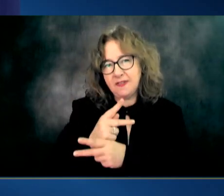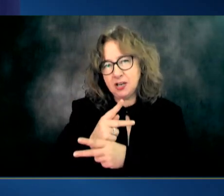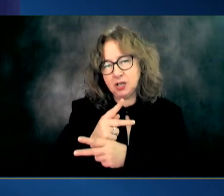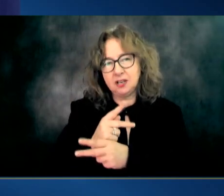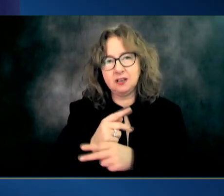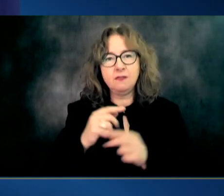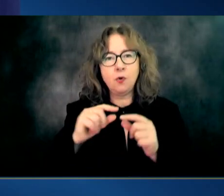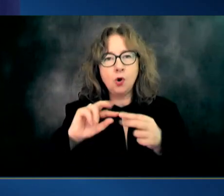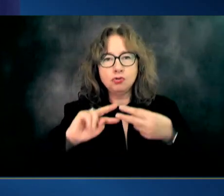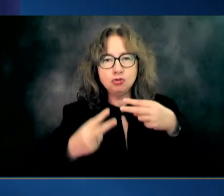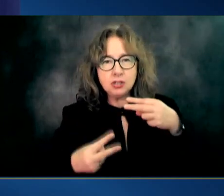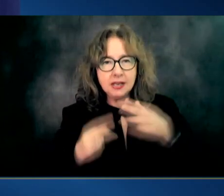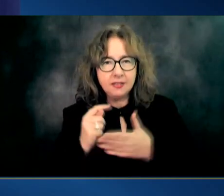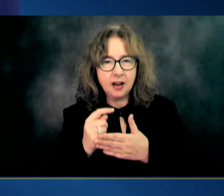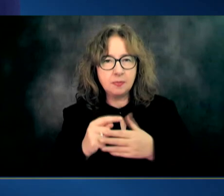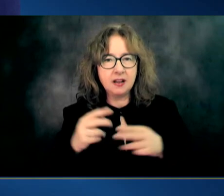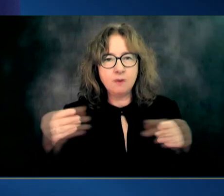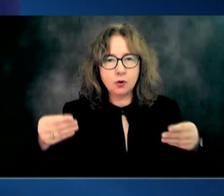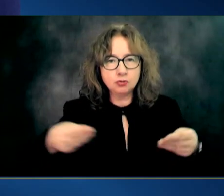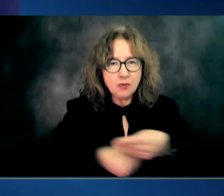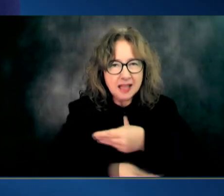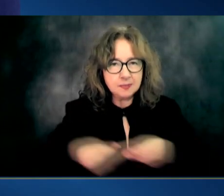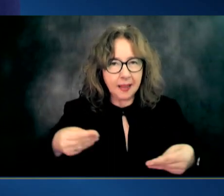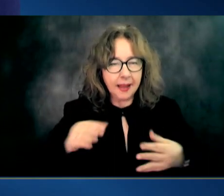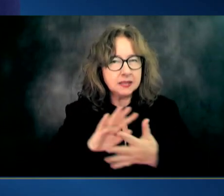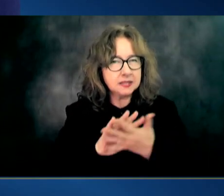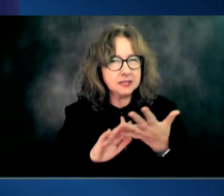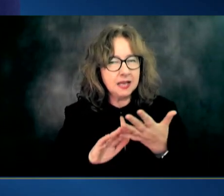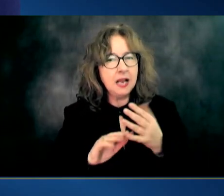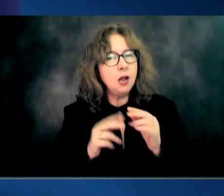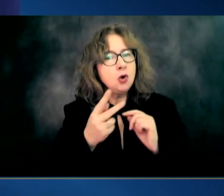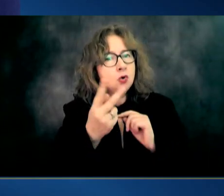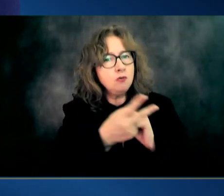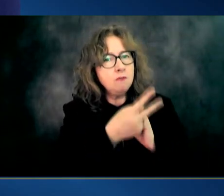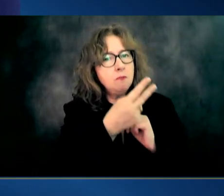both of you, though, for slightly different indications, have gone through the process of